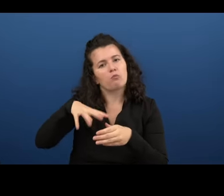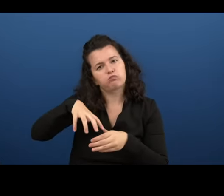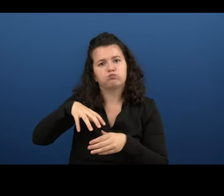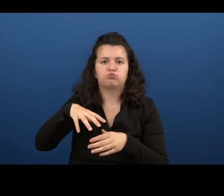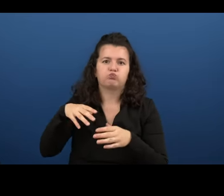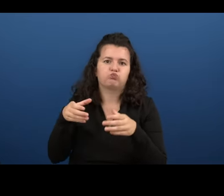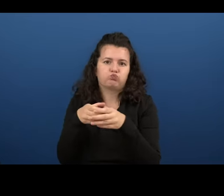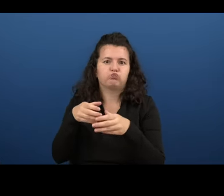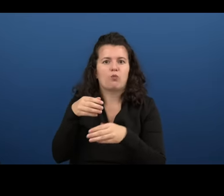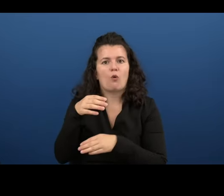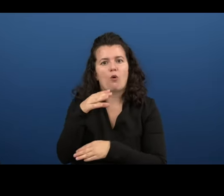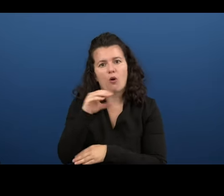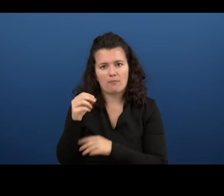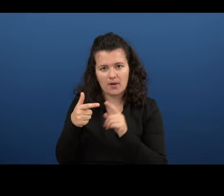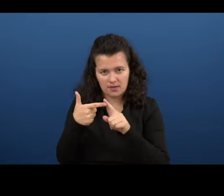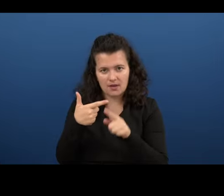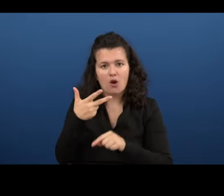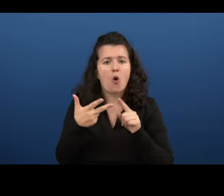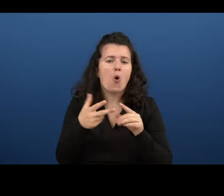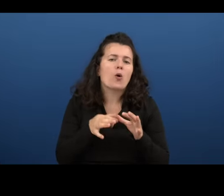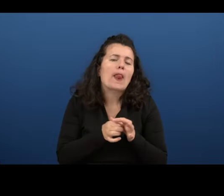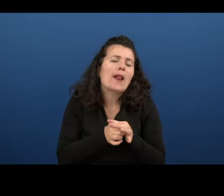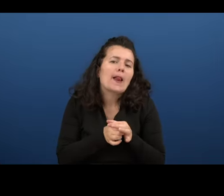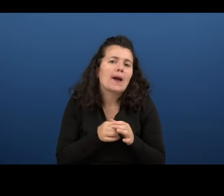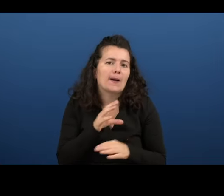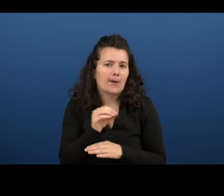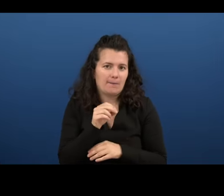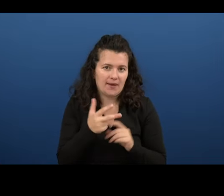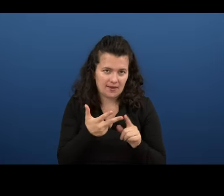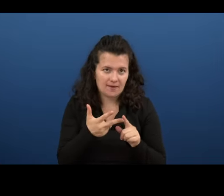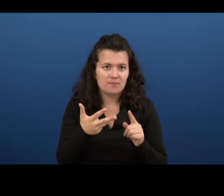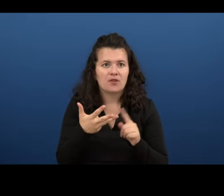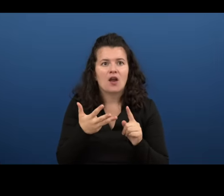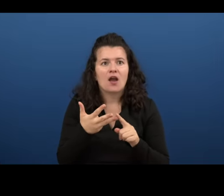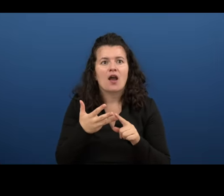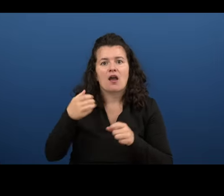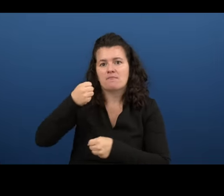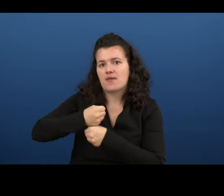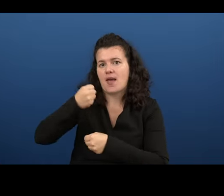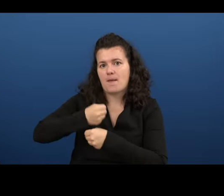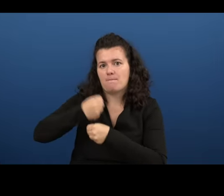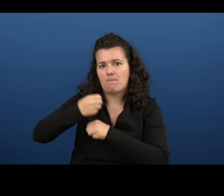11:28:42 Employers Federation is a third option you can choose a government authority or a